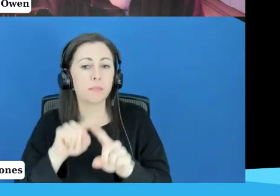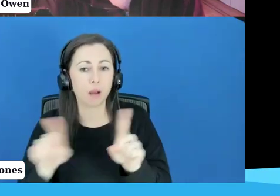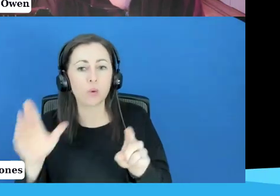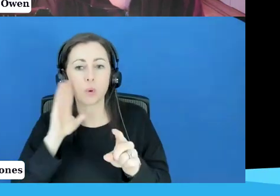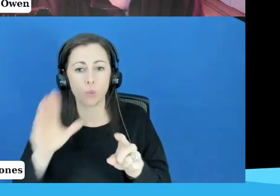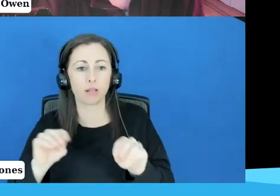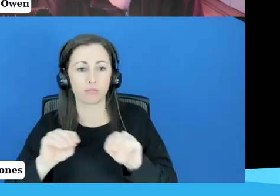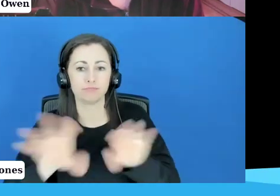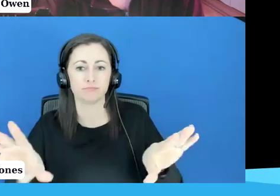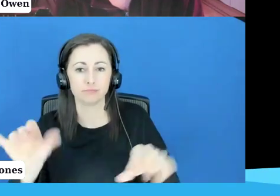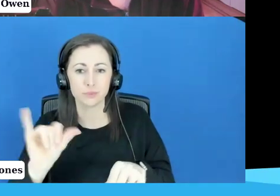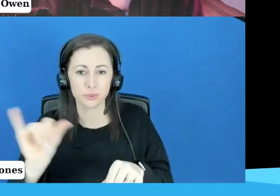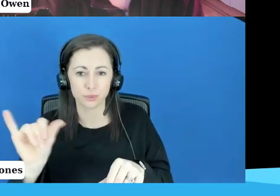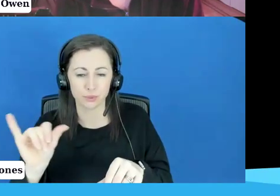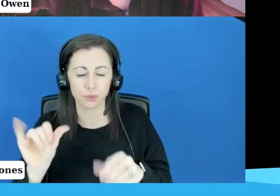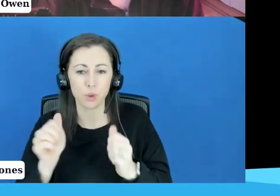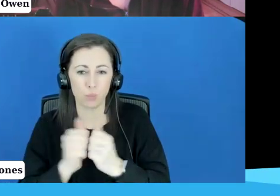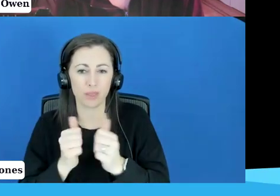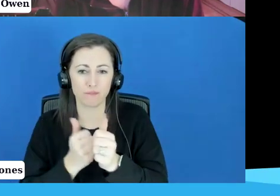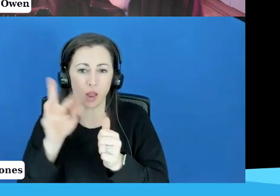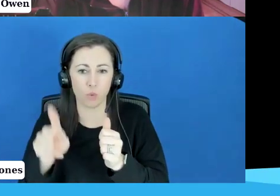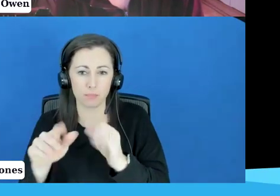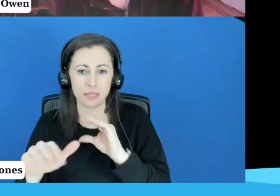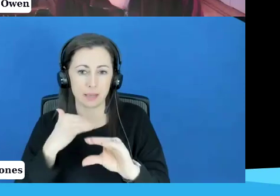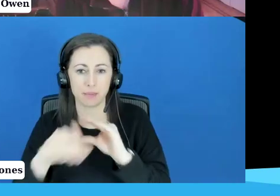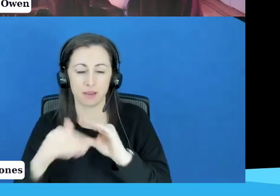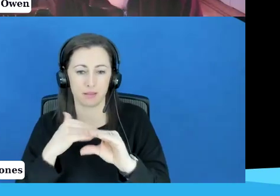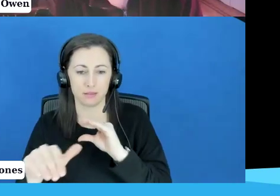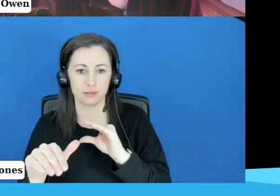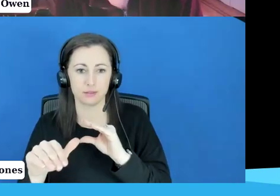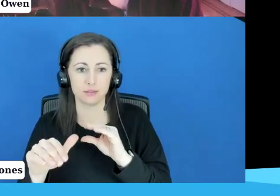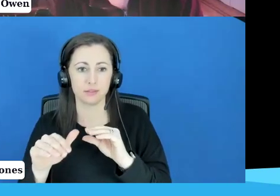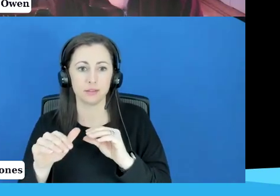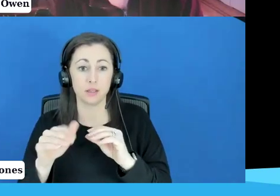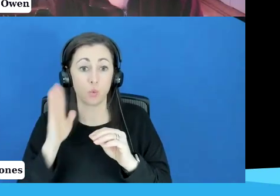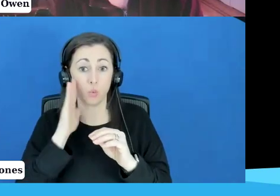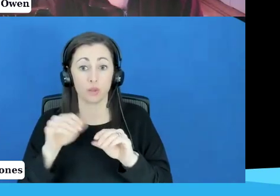with our follow-up email when we send out the link to the recording of this.